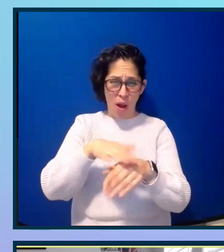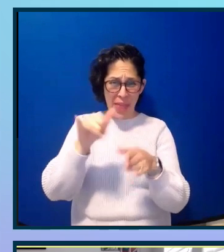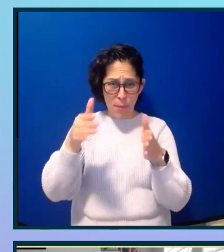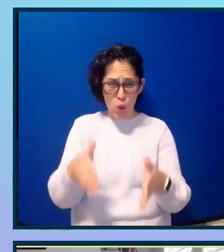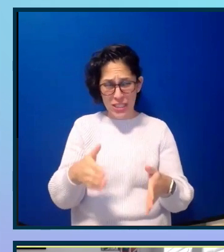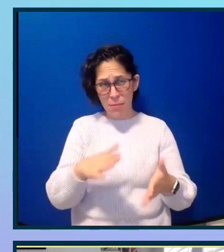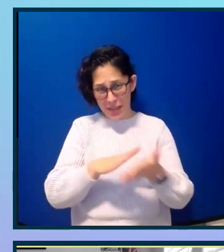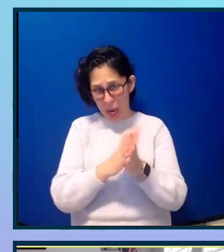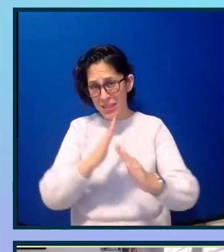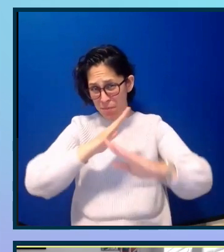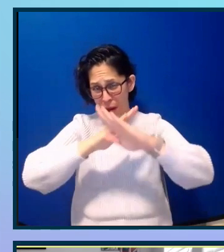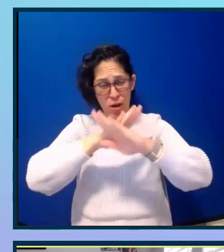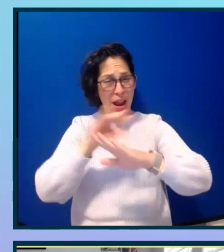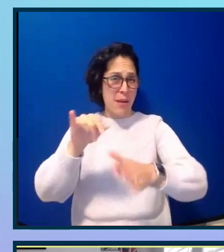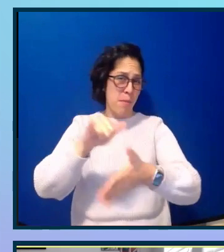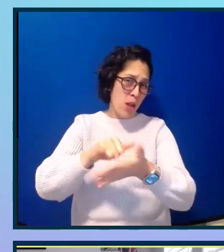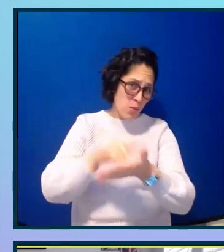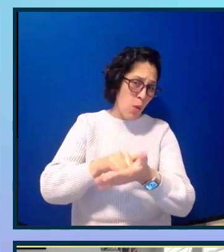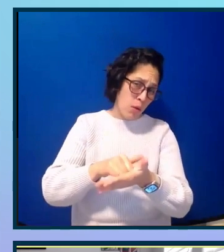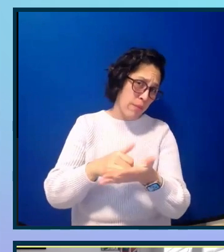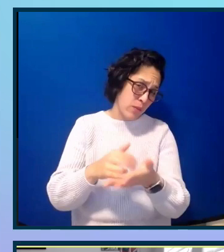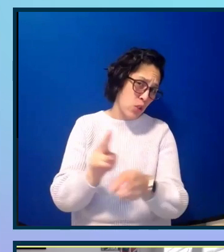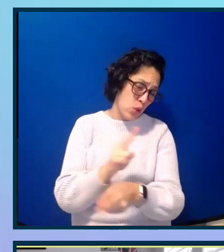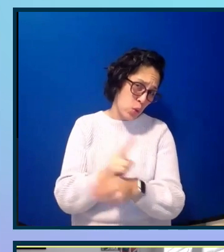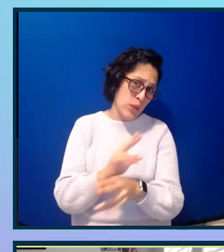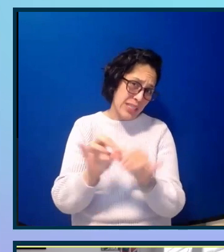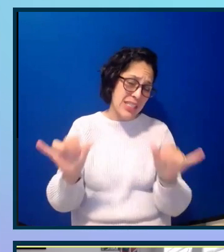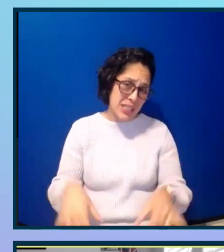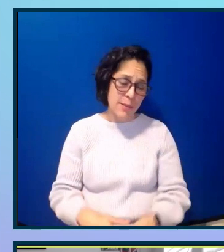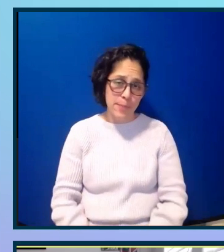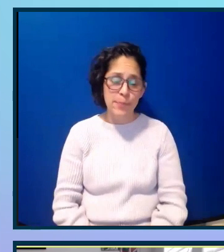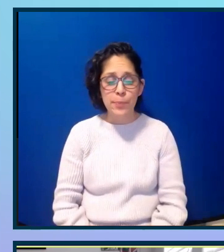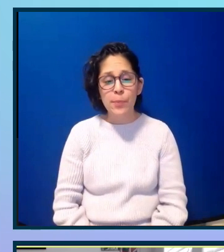and makes it impossible for them to use the system. So when we're talking about findability,